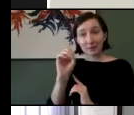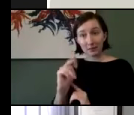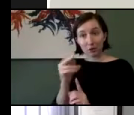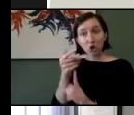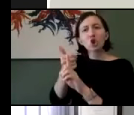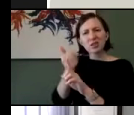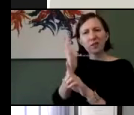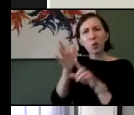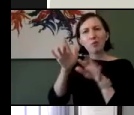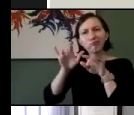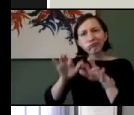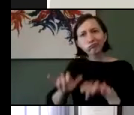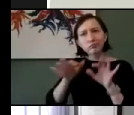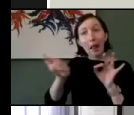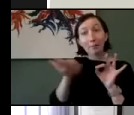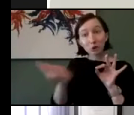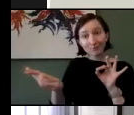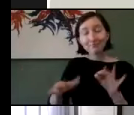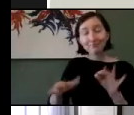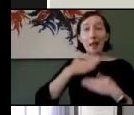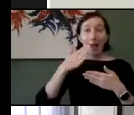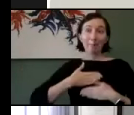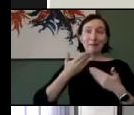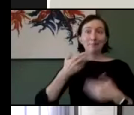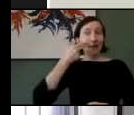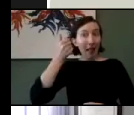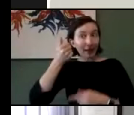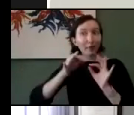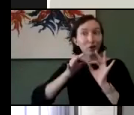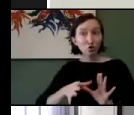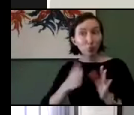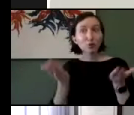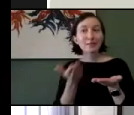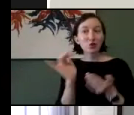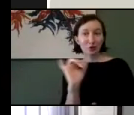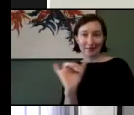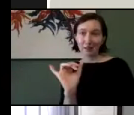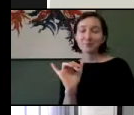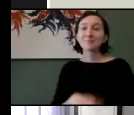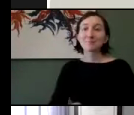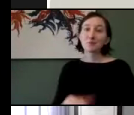Also very happy to have our colleague Hannah with us today who is our interpreter. Thank you Hannah.